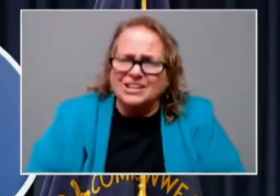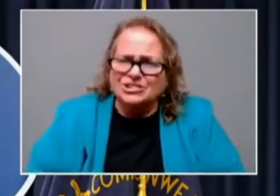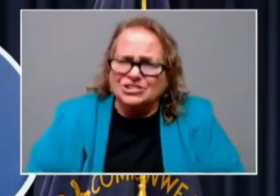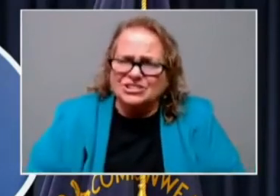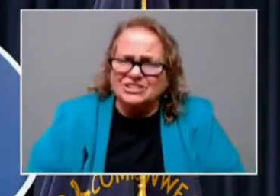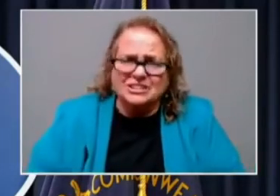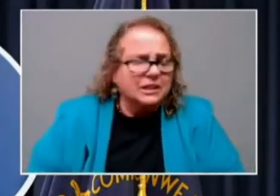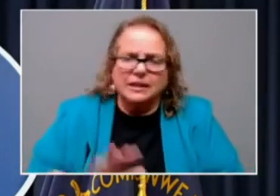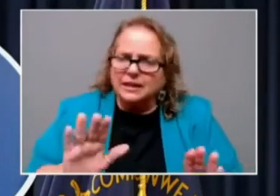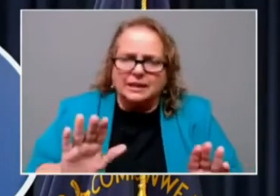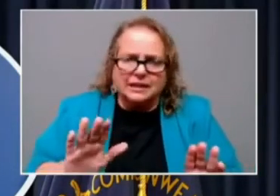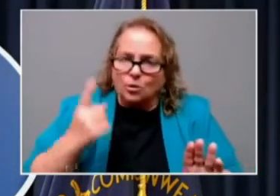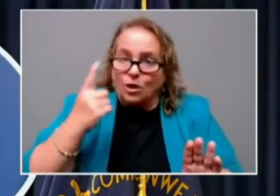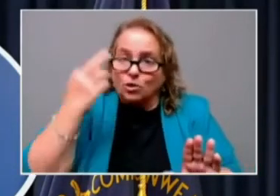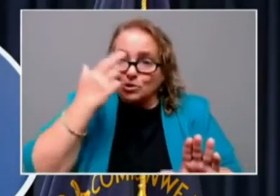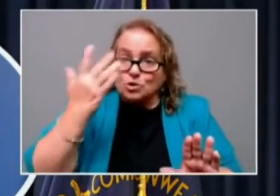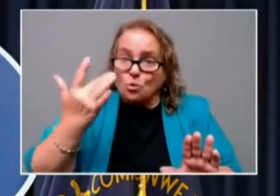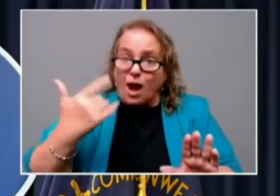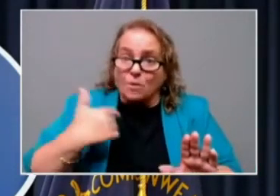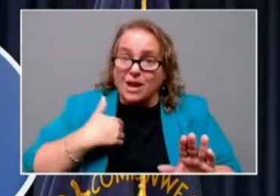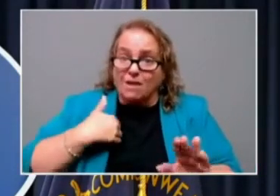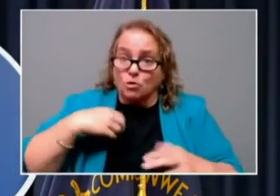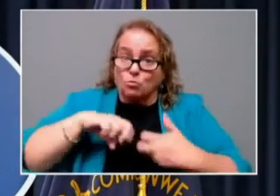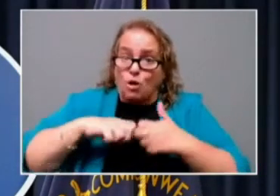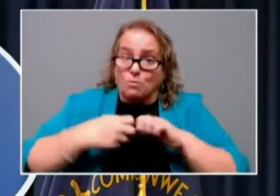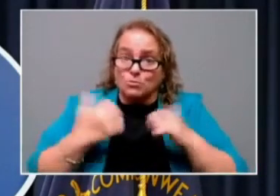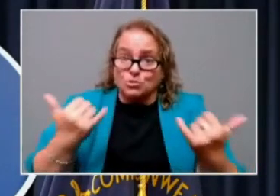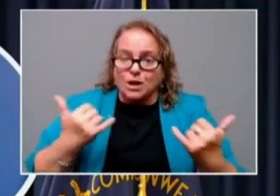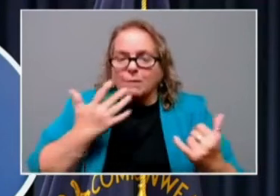where we are in all of this. How about we look at it and see if it will work.